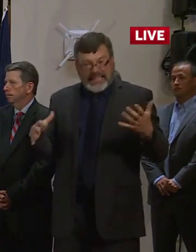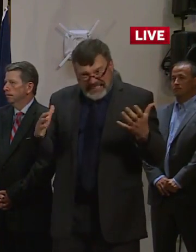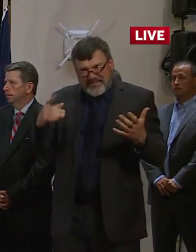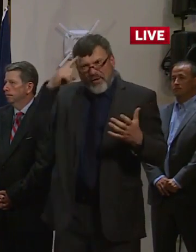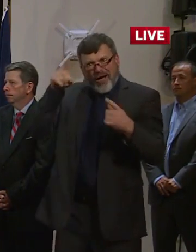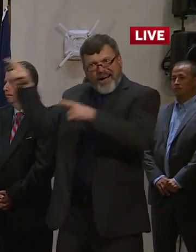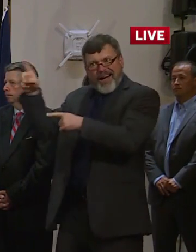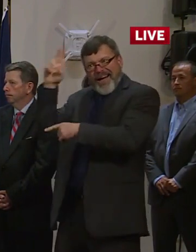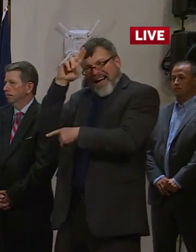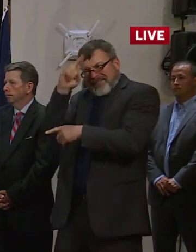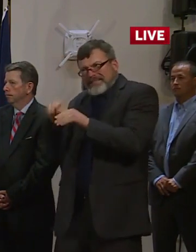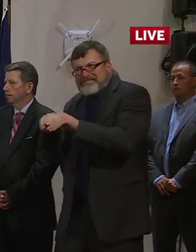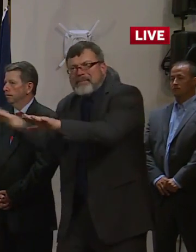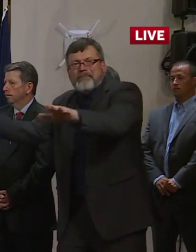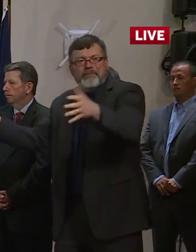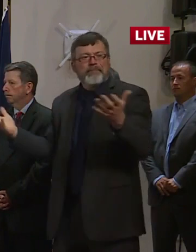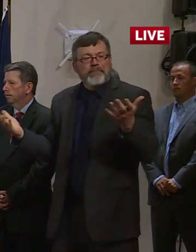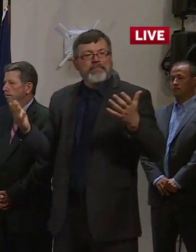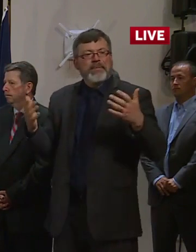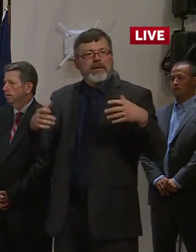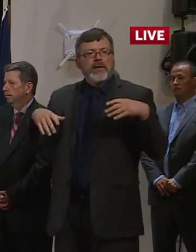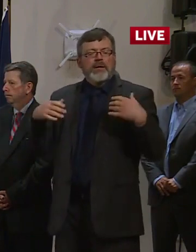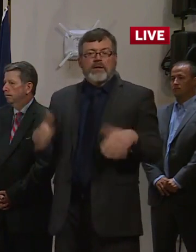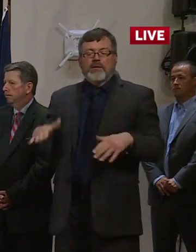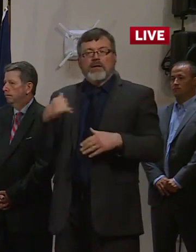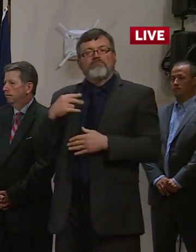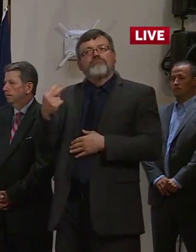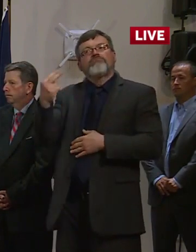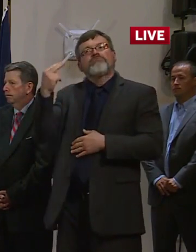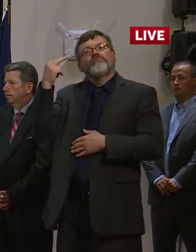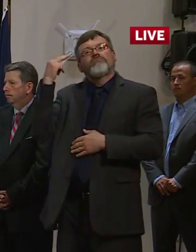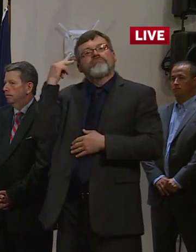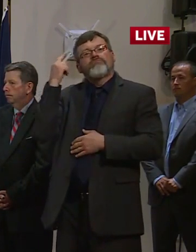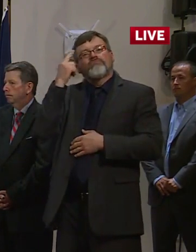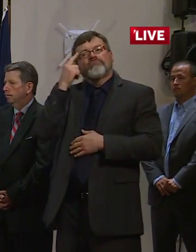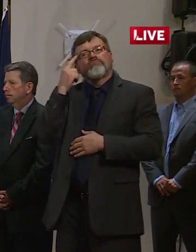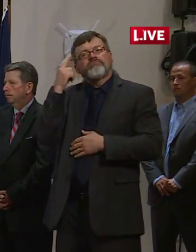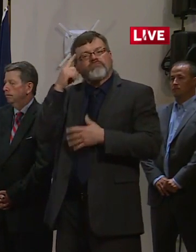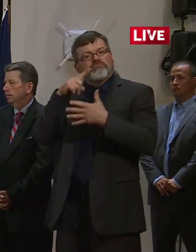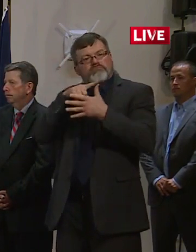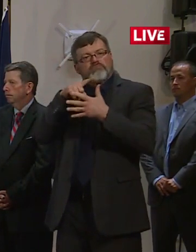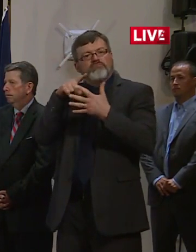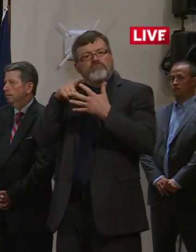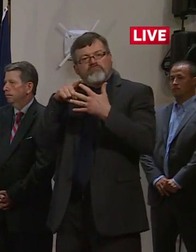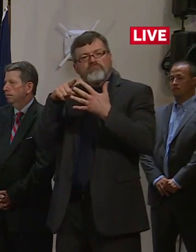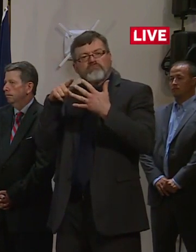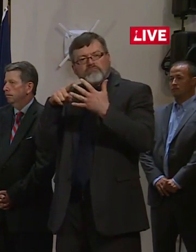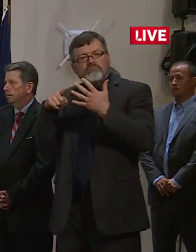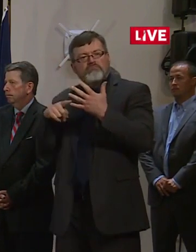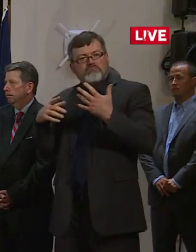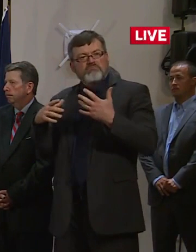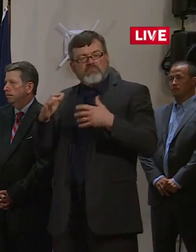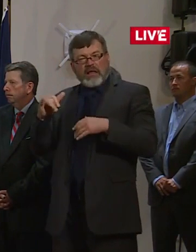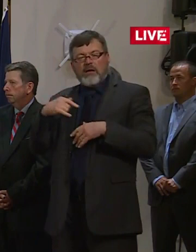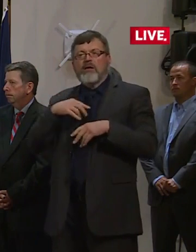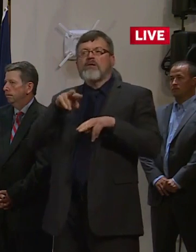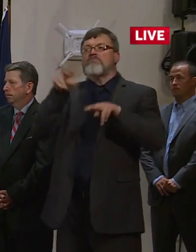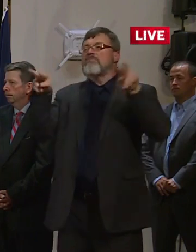00 ON A FRIDAY NIGHT IN HOPES FOR GETTING ENOUGH PPE. FOR HEALTH-CARE WORKERS.